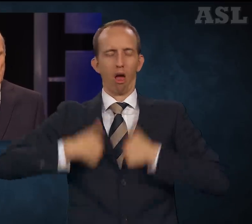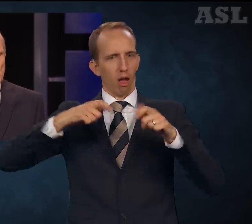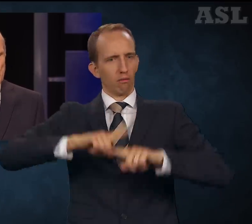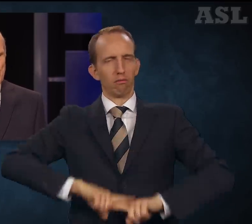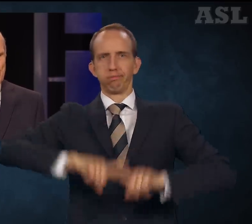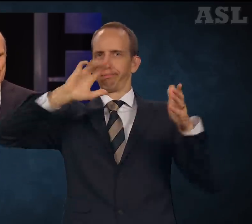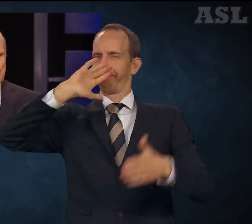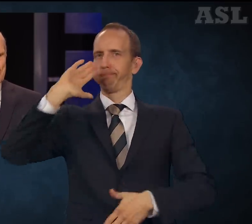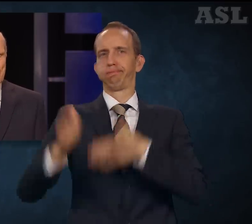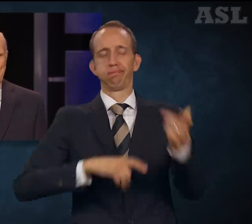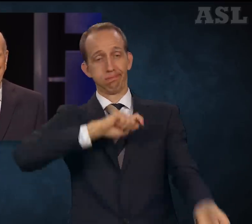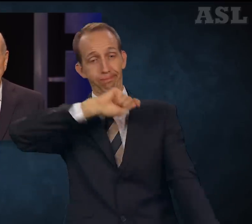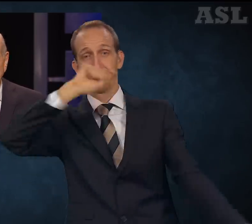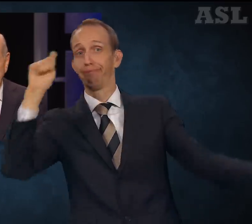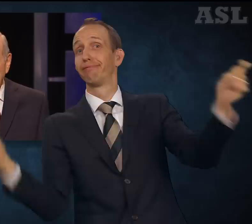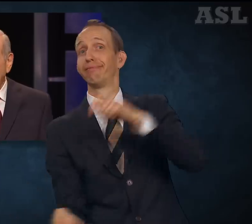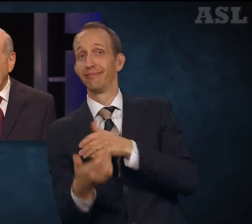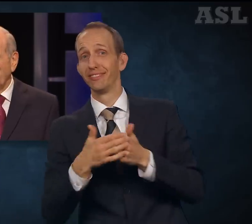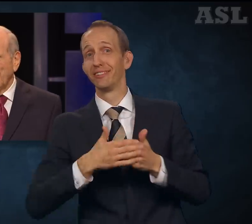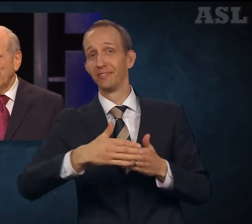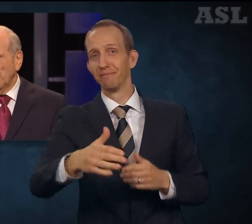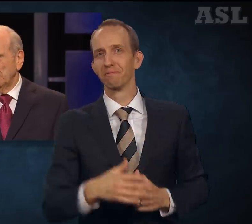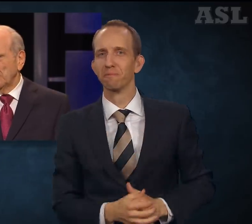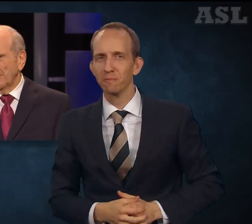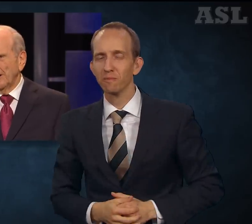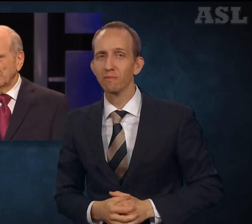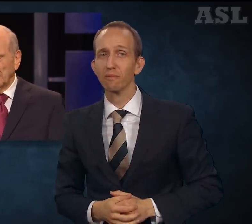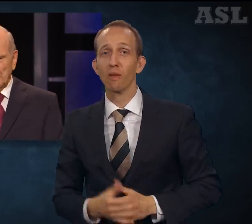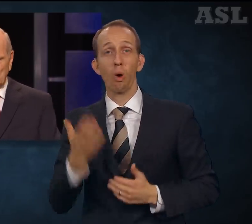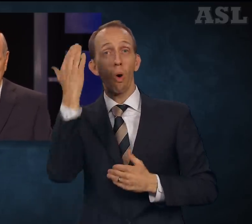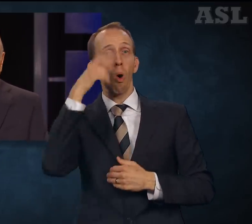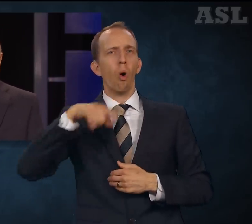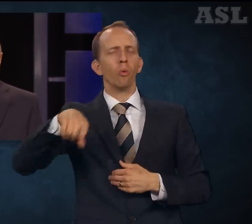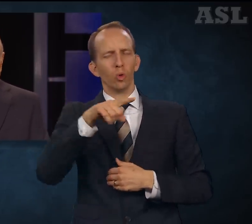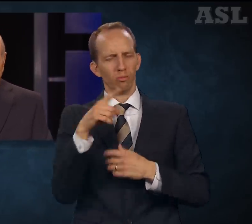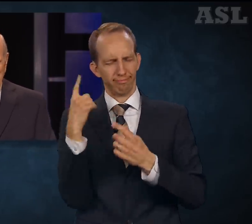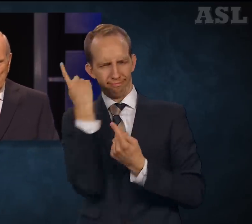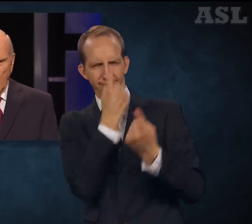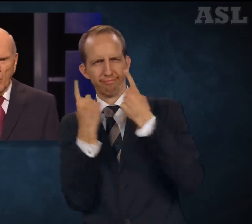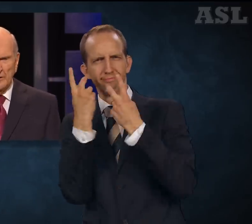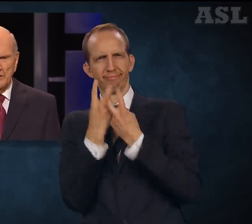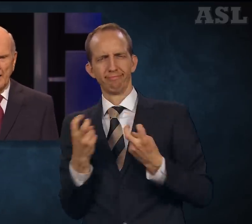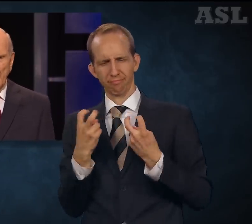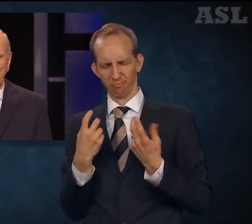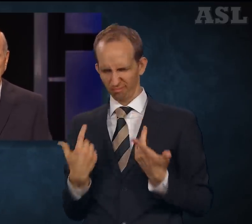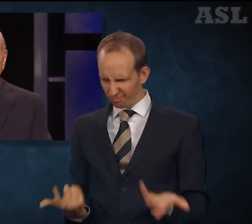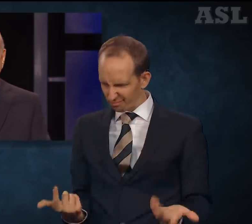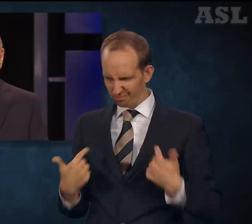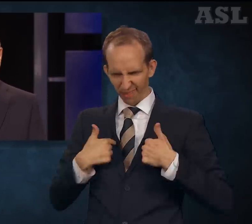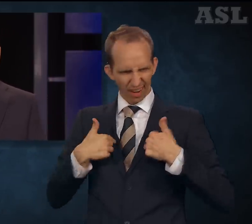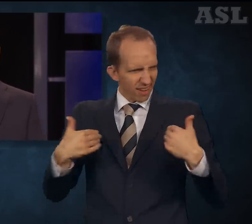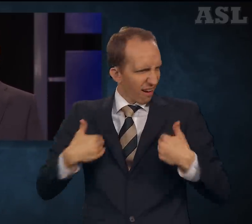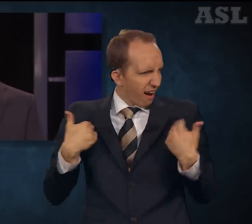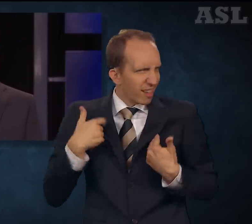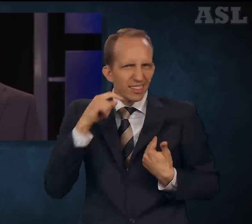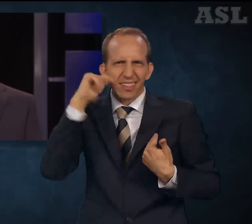ASKS US TO DO, THE WAY WILL BE OPENED AND LIVES WILL BE